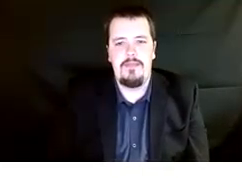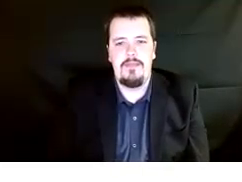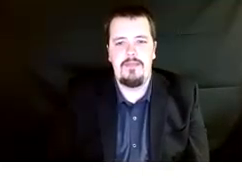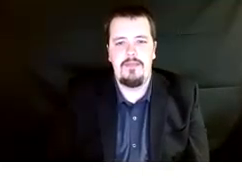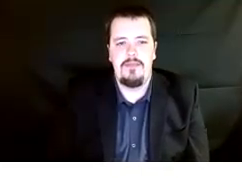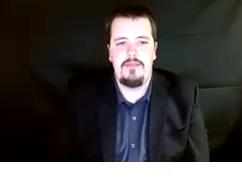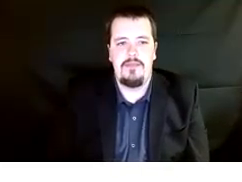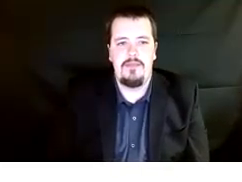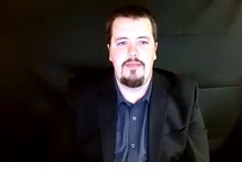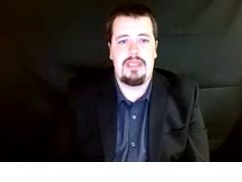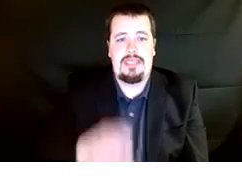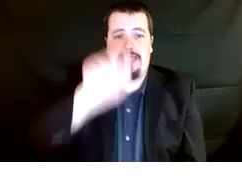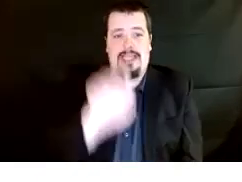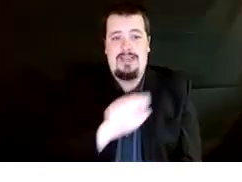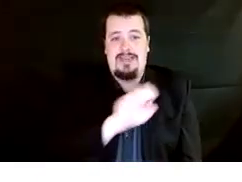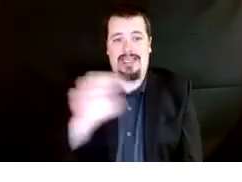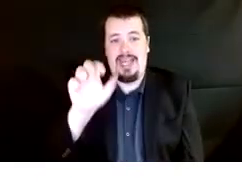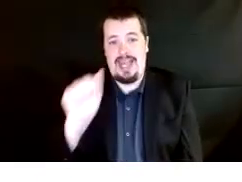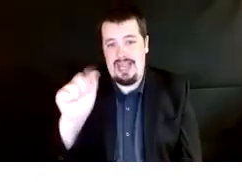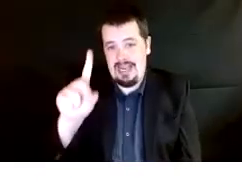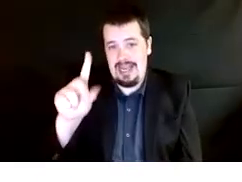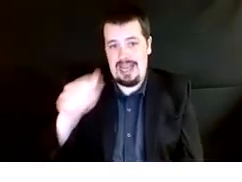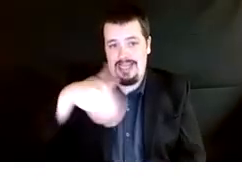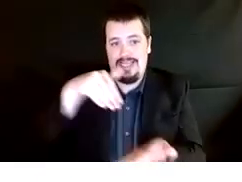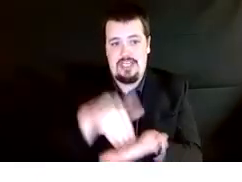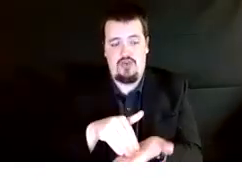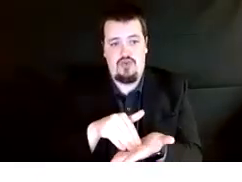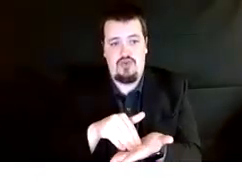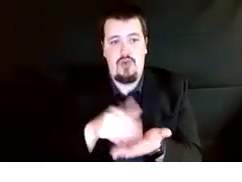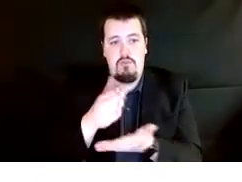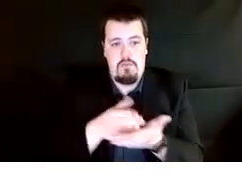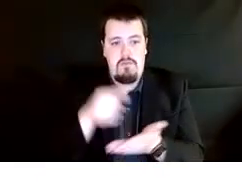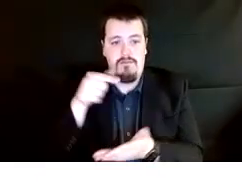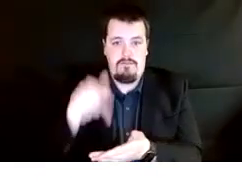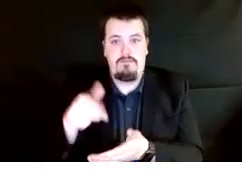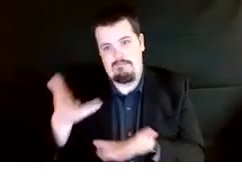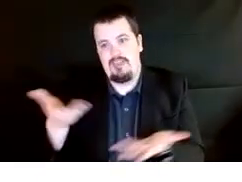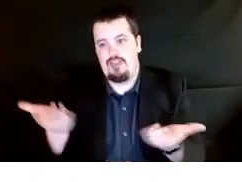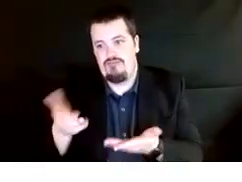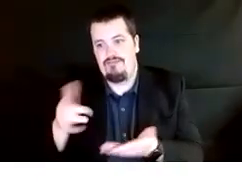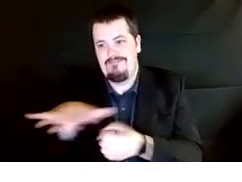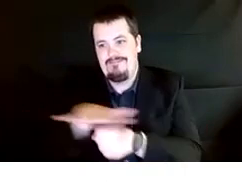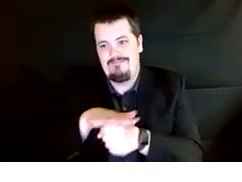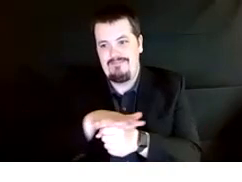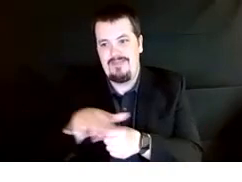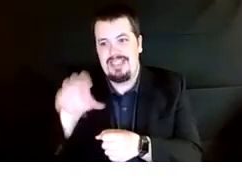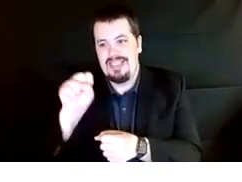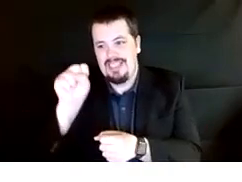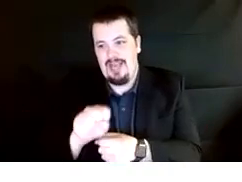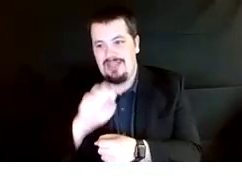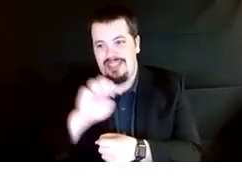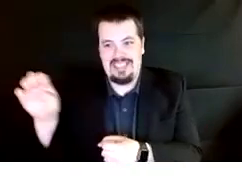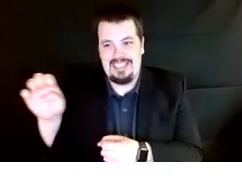the Southeast ADA Center is part of the southeast region um and it, we are region four